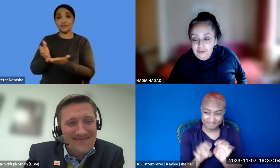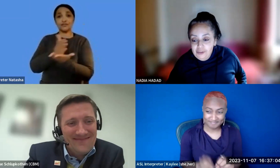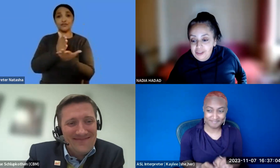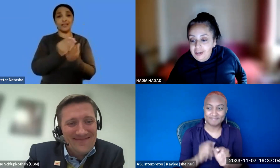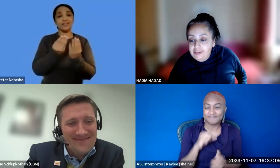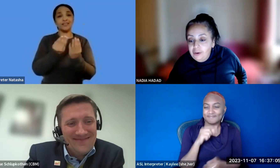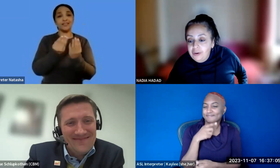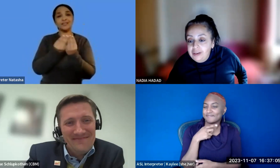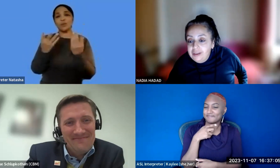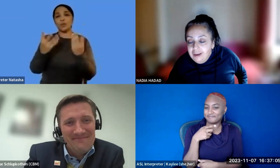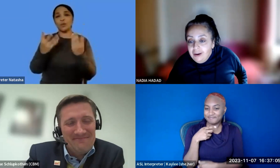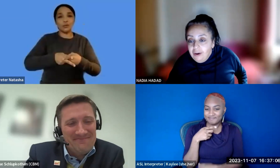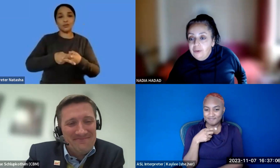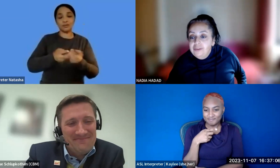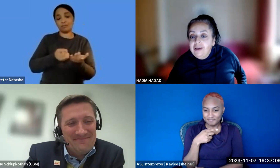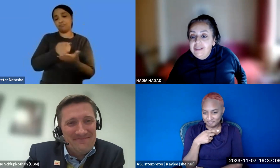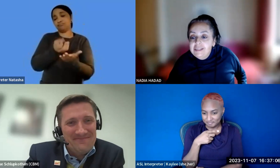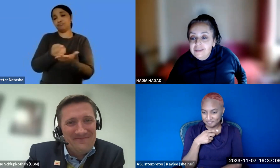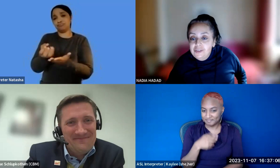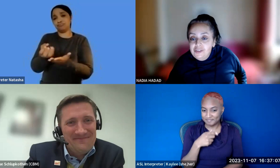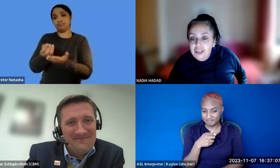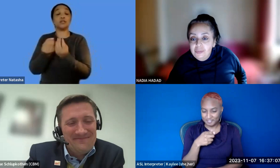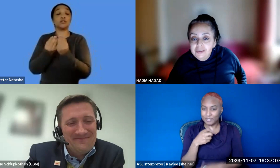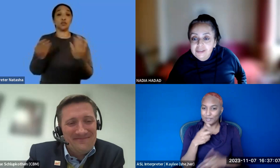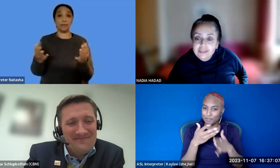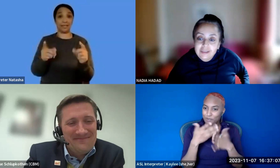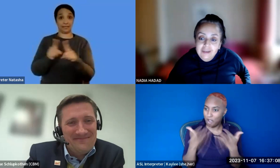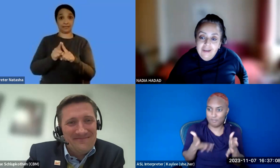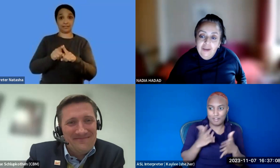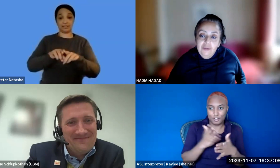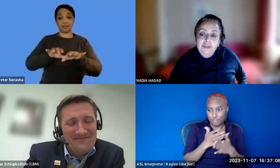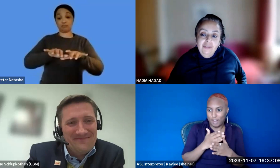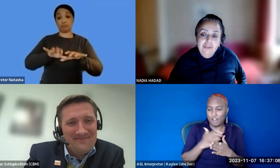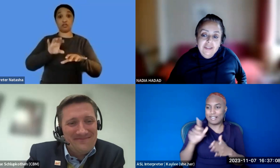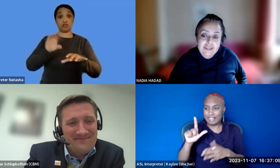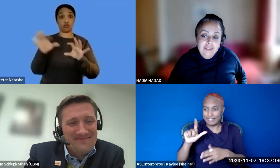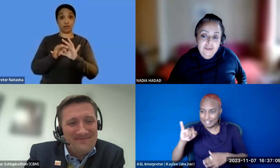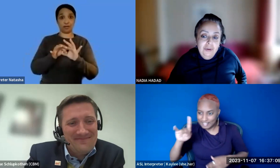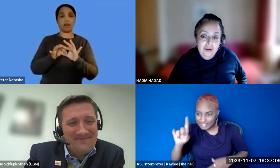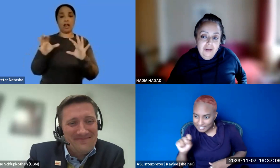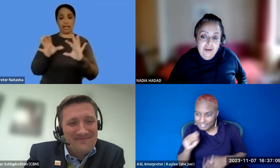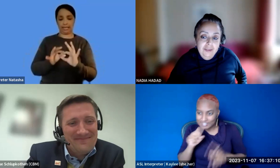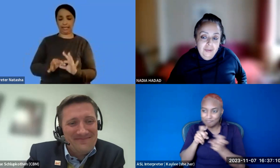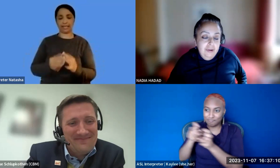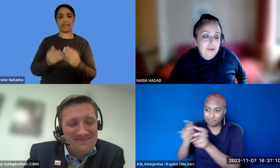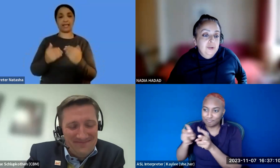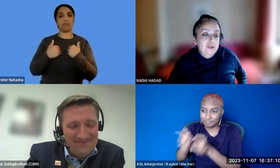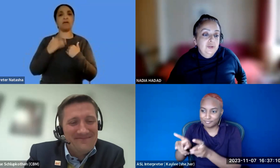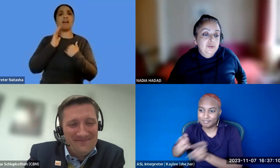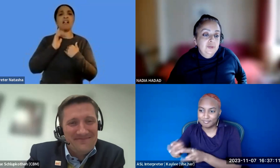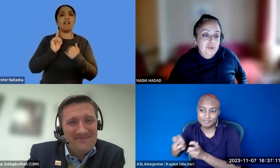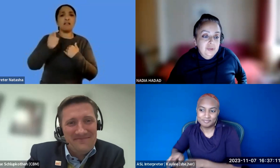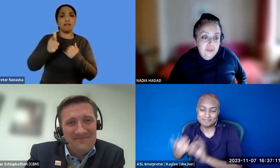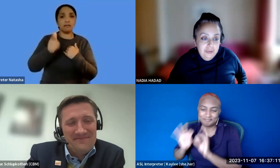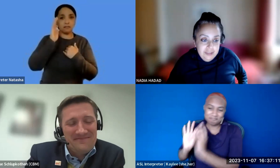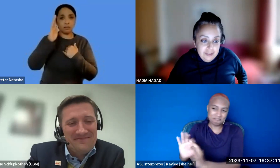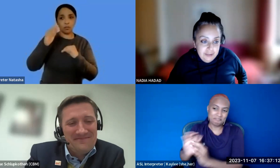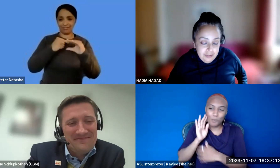You shared all of the links in the chat box. We will definitely send it later to the participants.